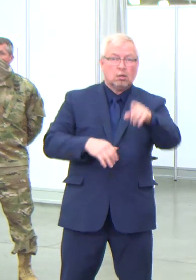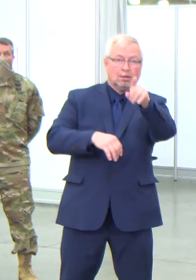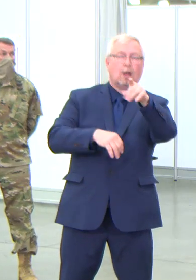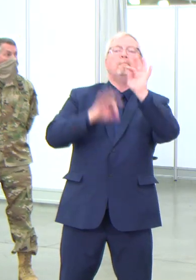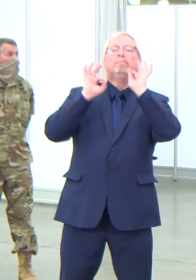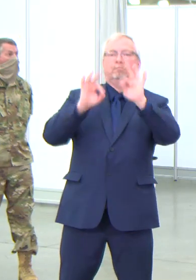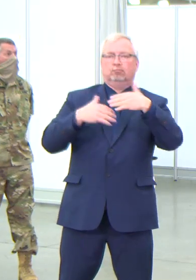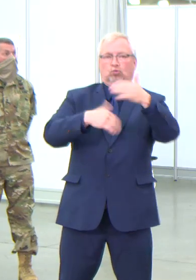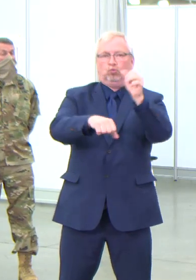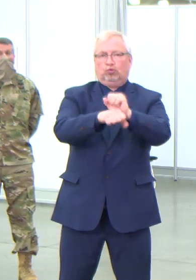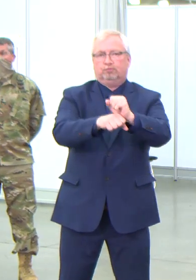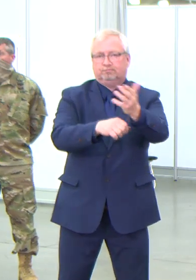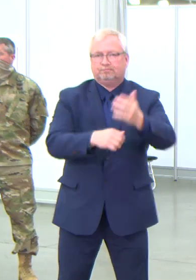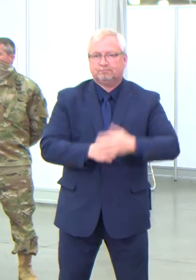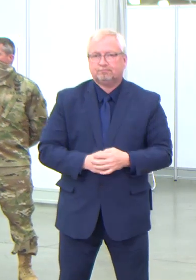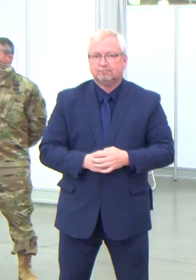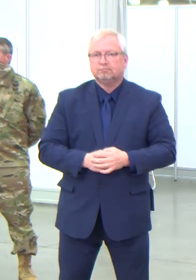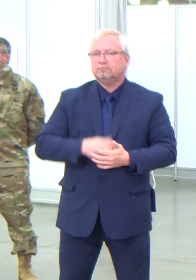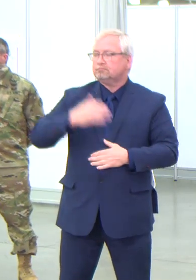the responder has what they need to respond to the threat.